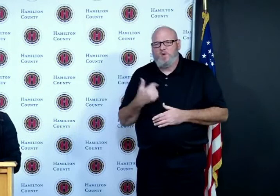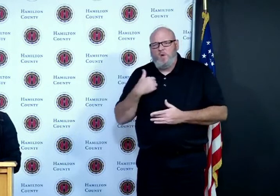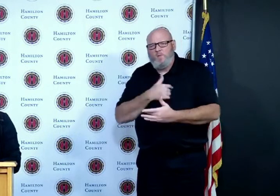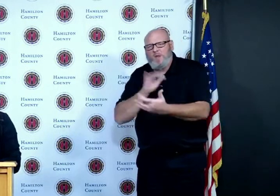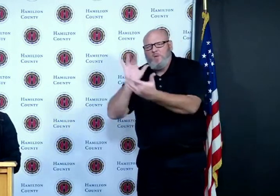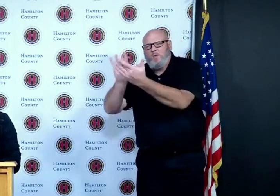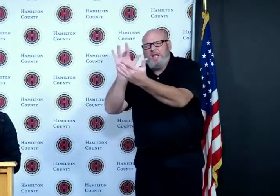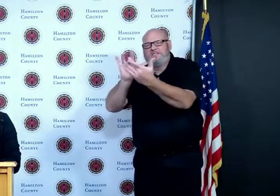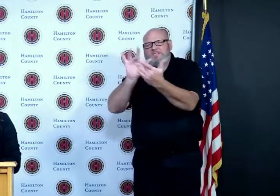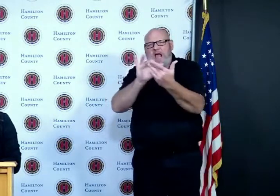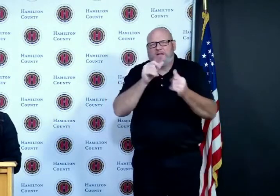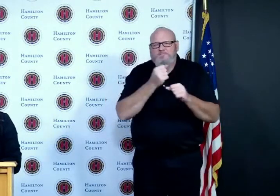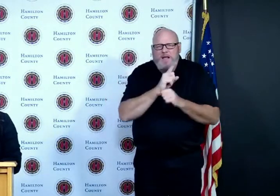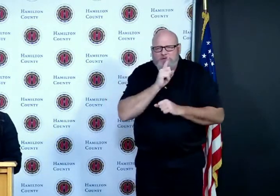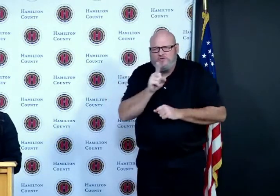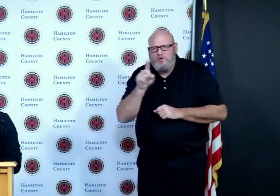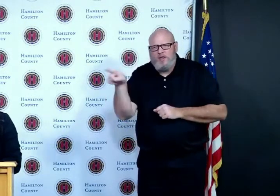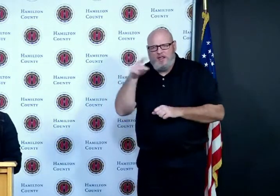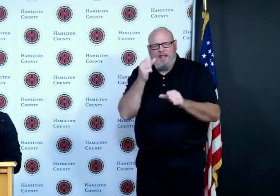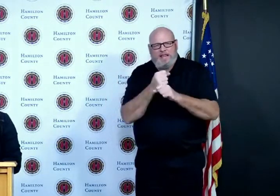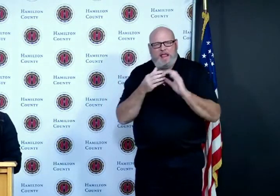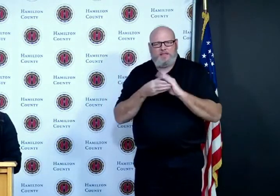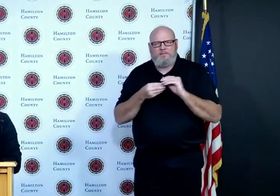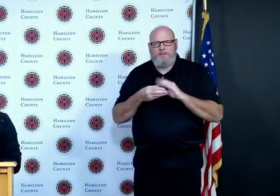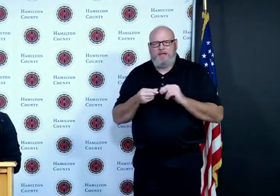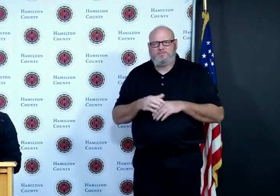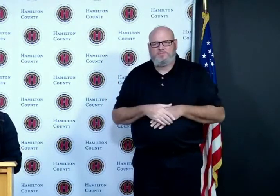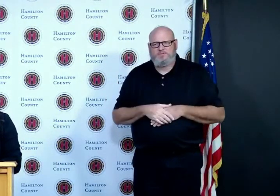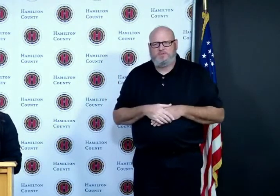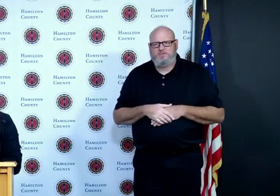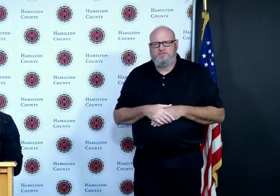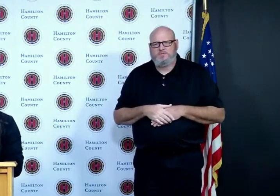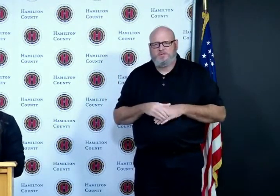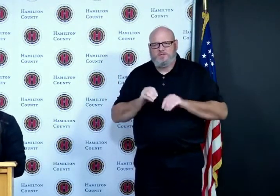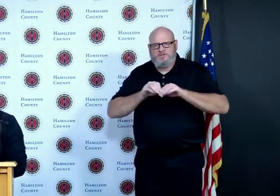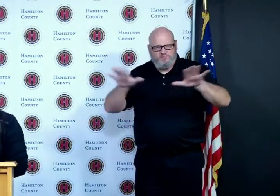and they're able to help get the help to people in a quicker way so thank you very much and I'll